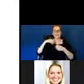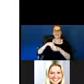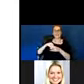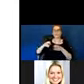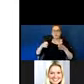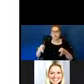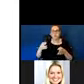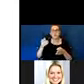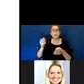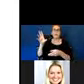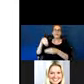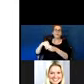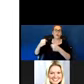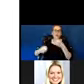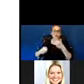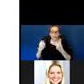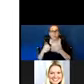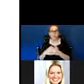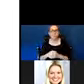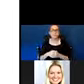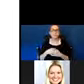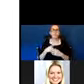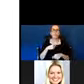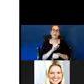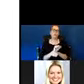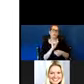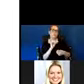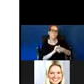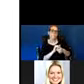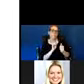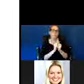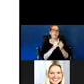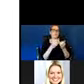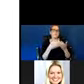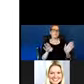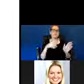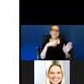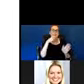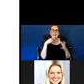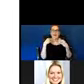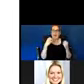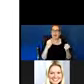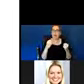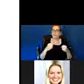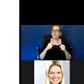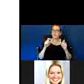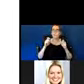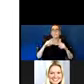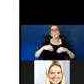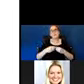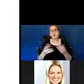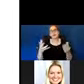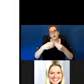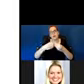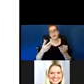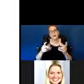We worked closely with public health to do ample testing and testing wherever our clients were on street,